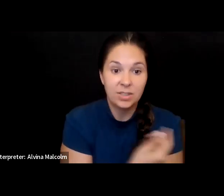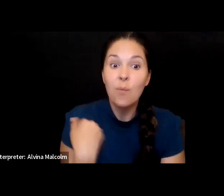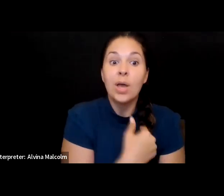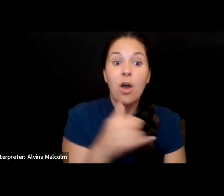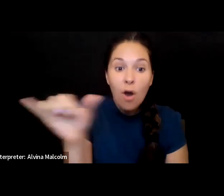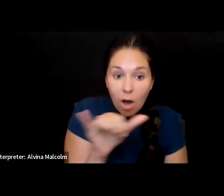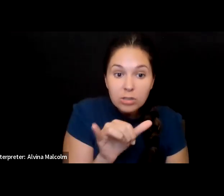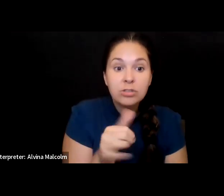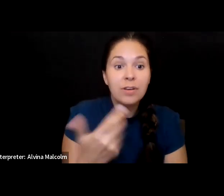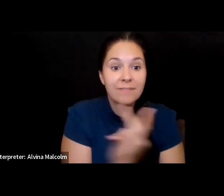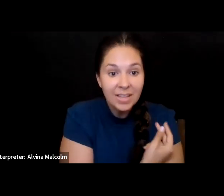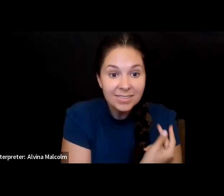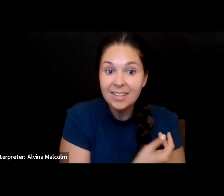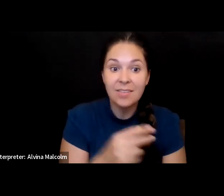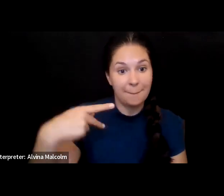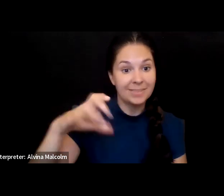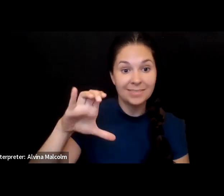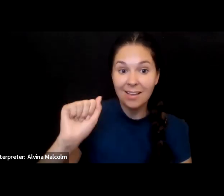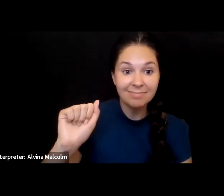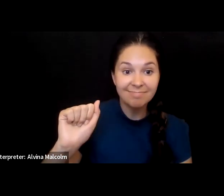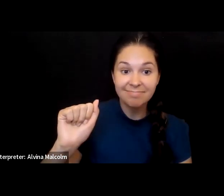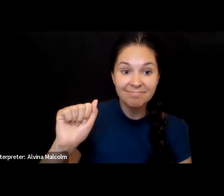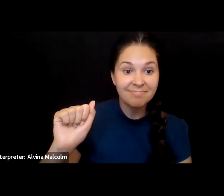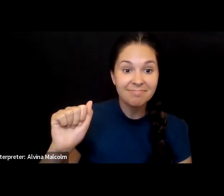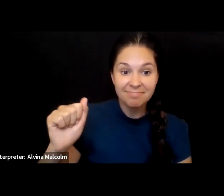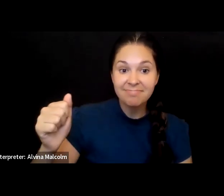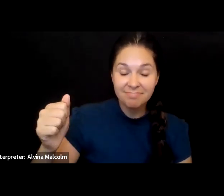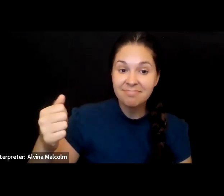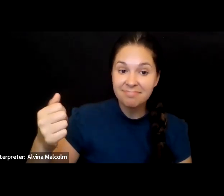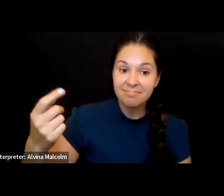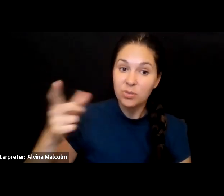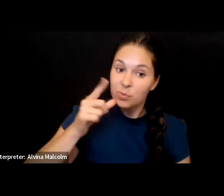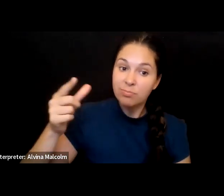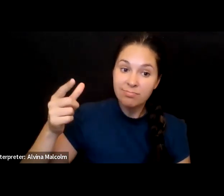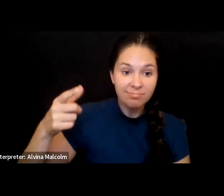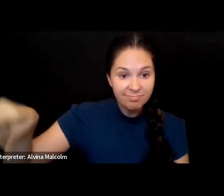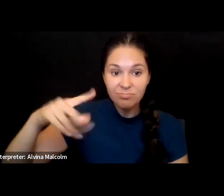CIL and providing wraparound services. There was about 5,000 people that